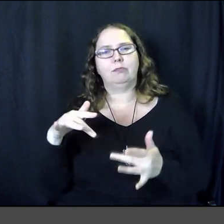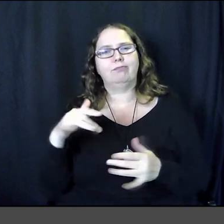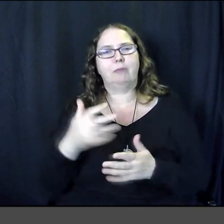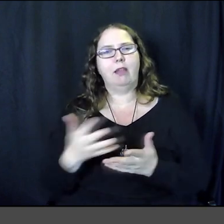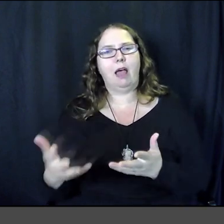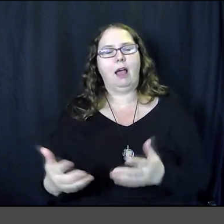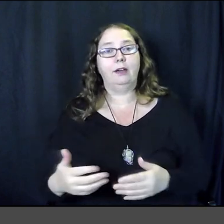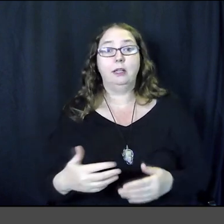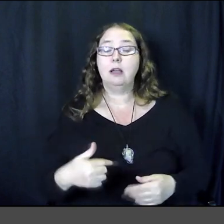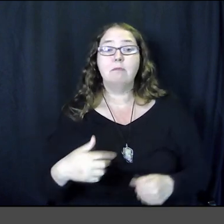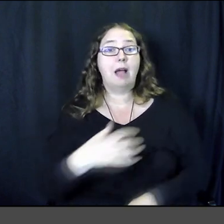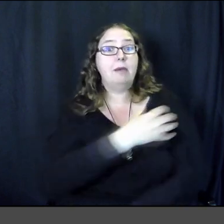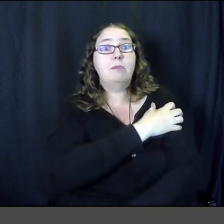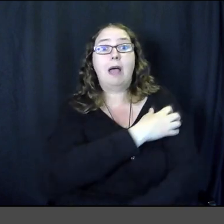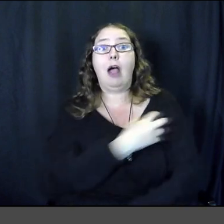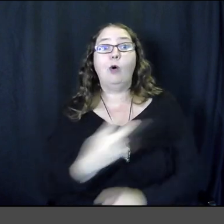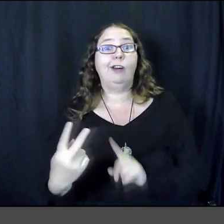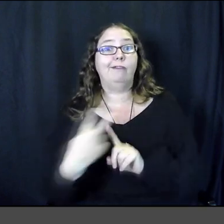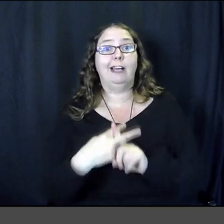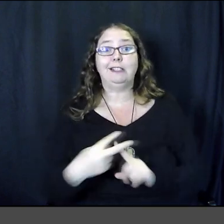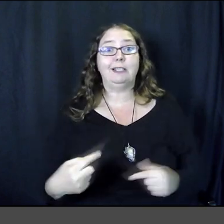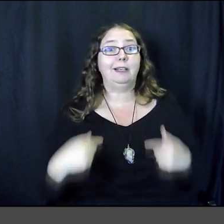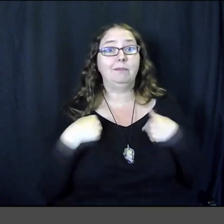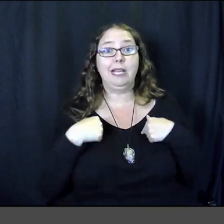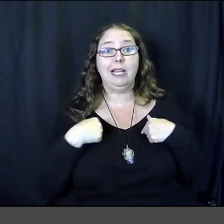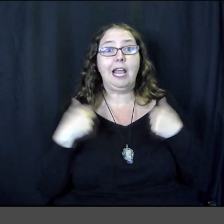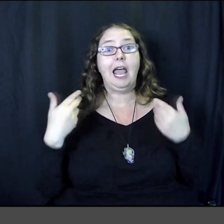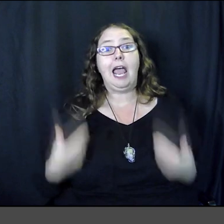AS POET LAUREATE OF CALIFORNIA TODAY, I AM